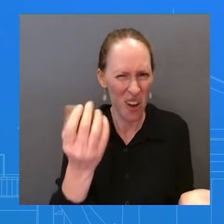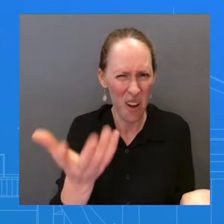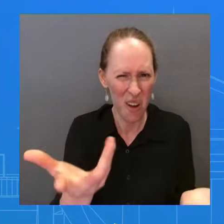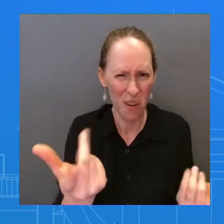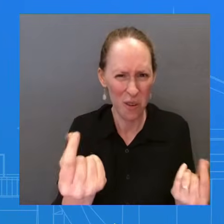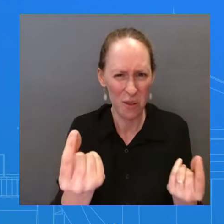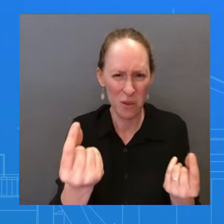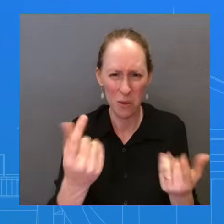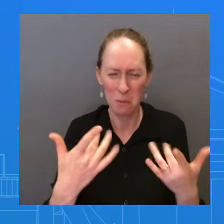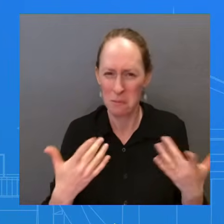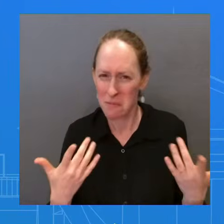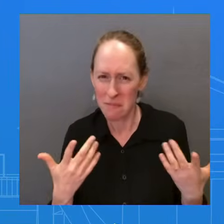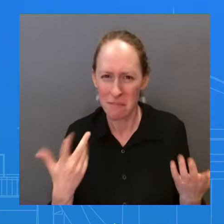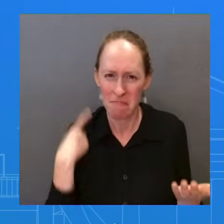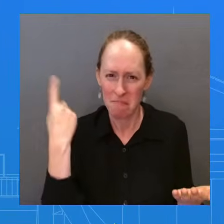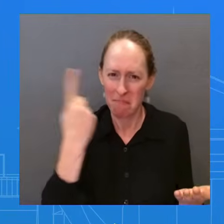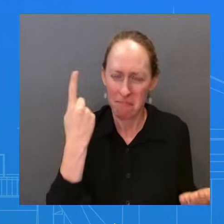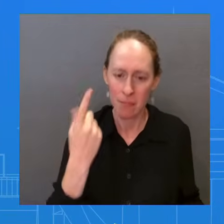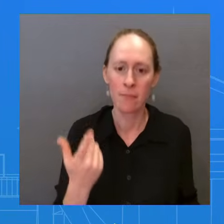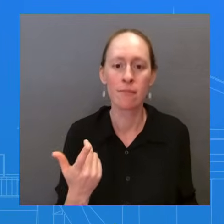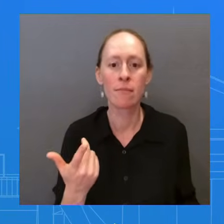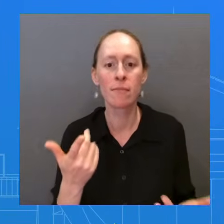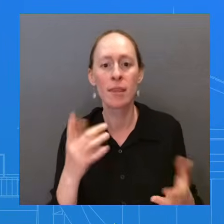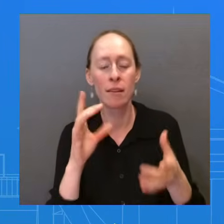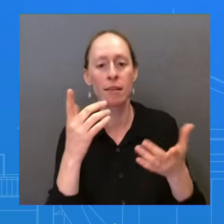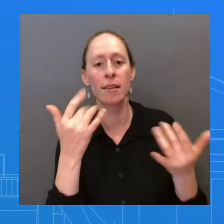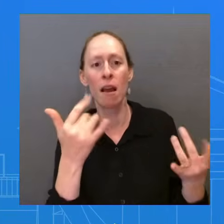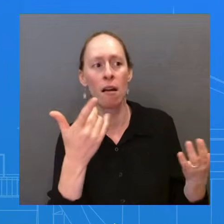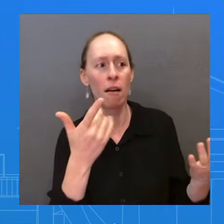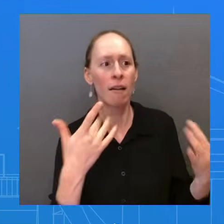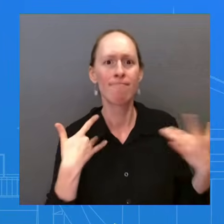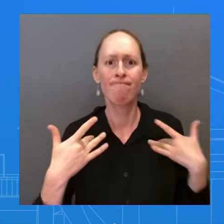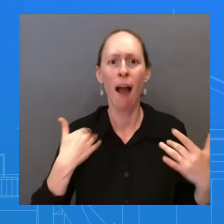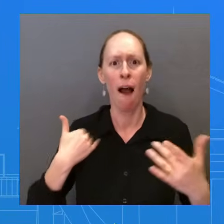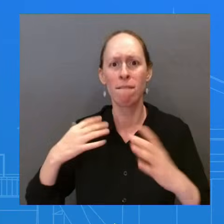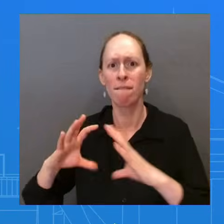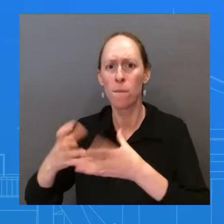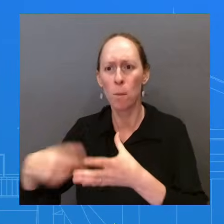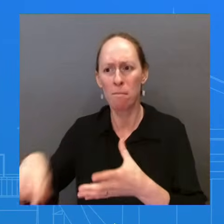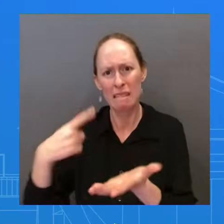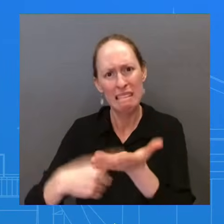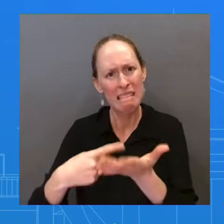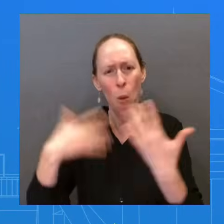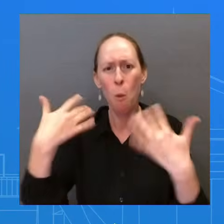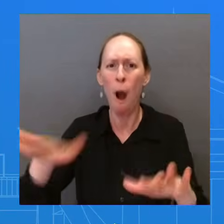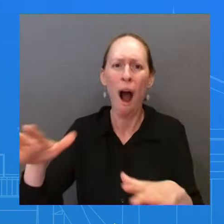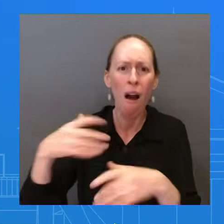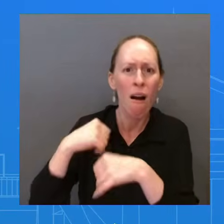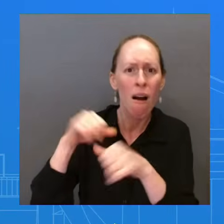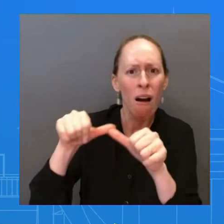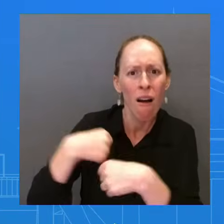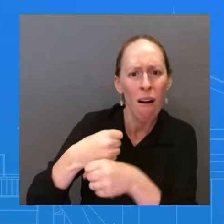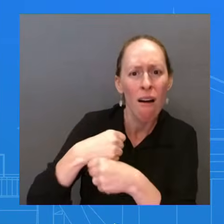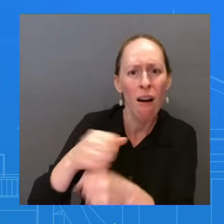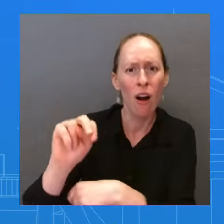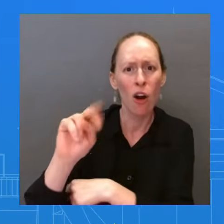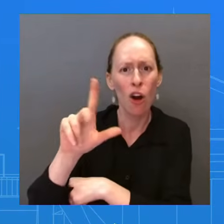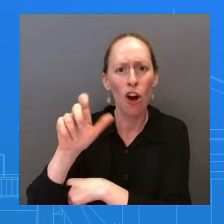And did the spy satellite incident kick off any elements of that? Mr. Kirby: The answer to your second question,